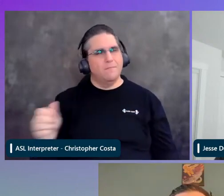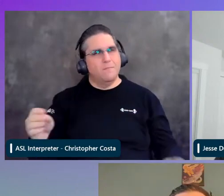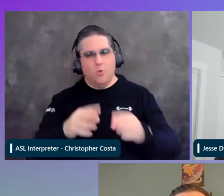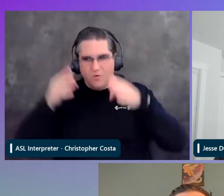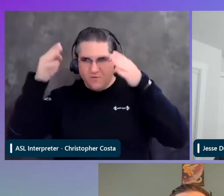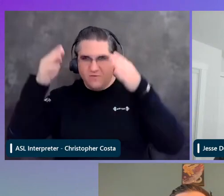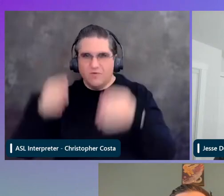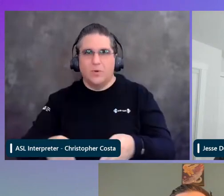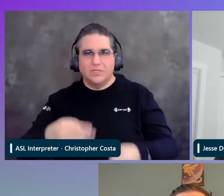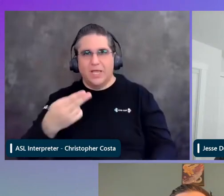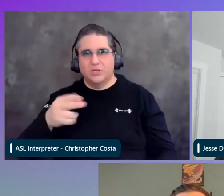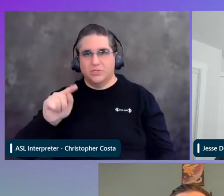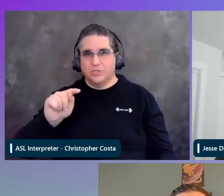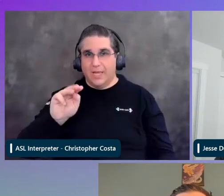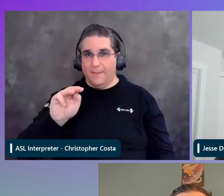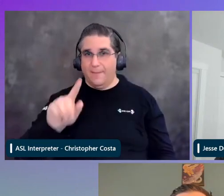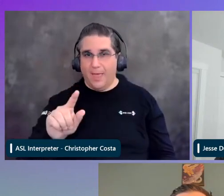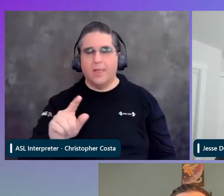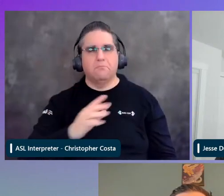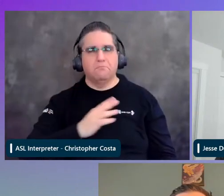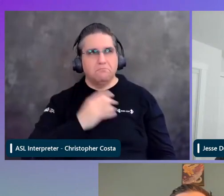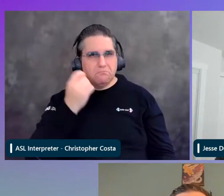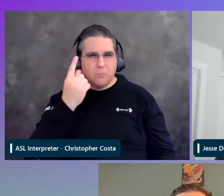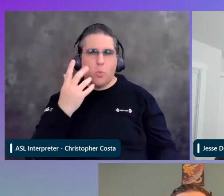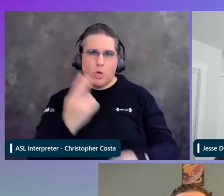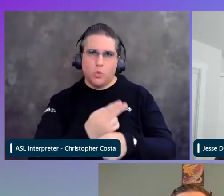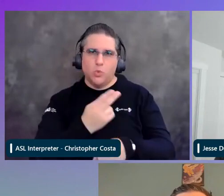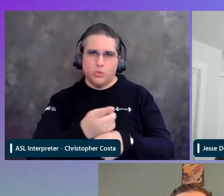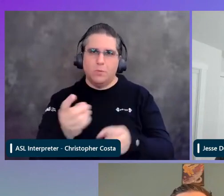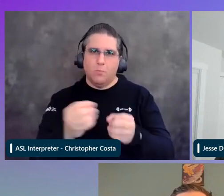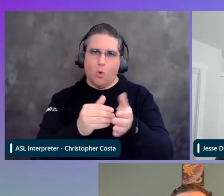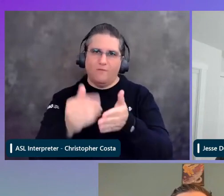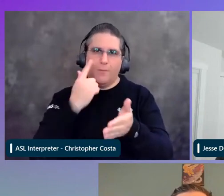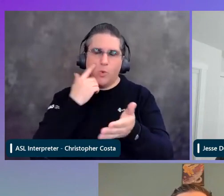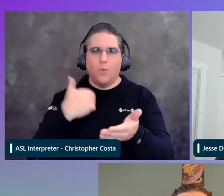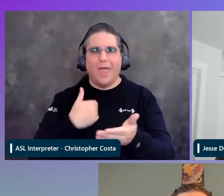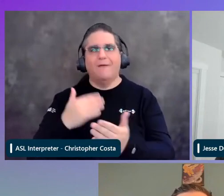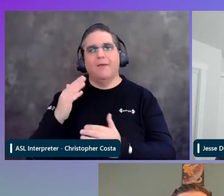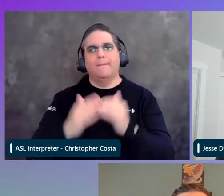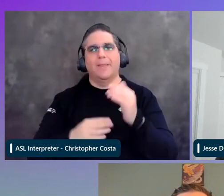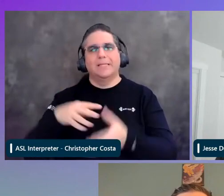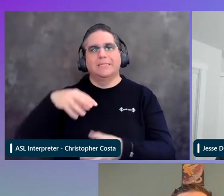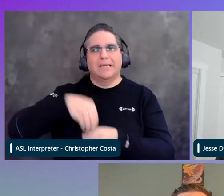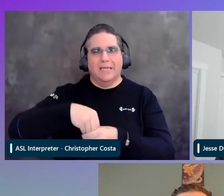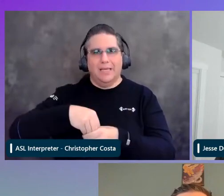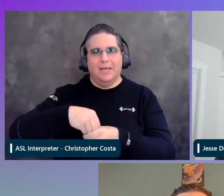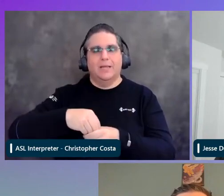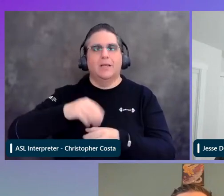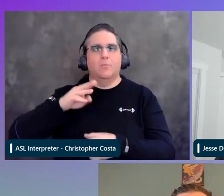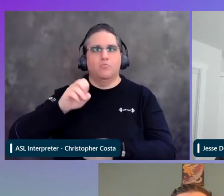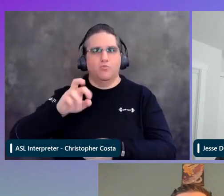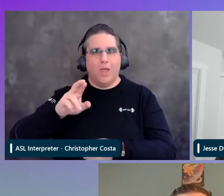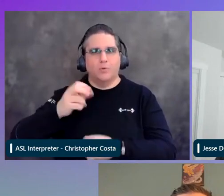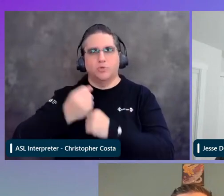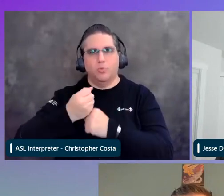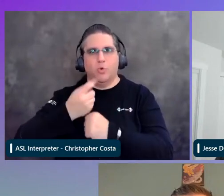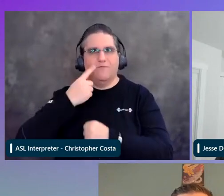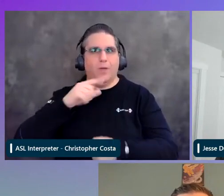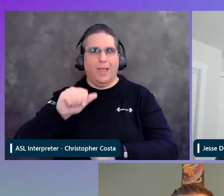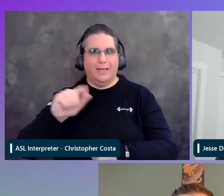which again, you know, we want to see and use HTML whenever we can because of the built in browser support for the ATS already. Right. Versus throwing